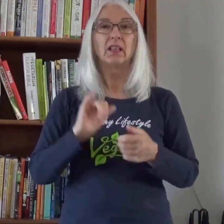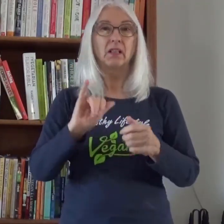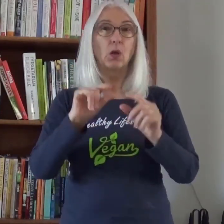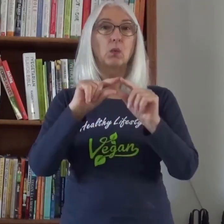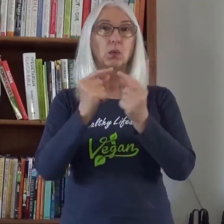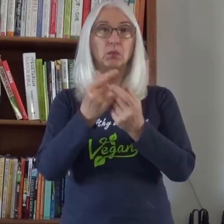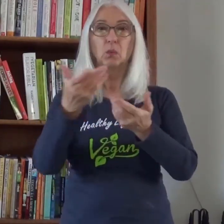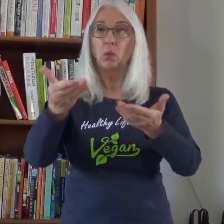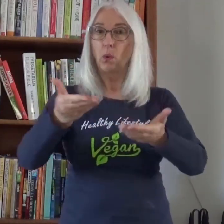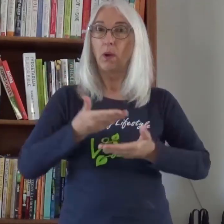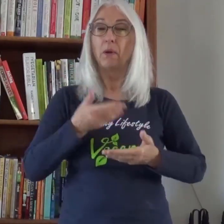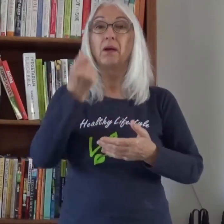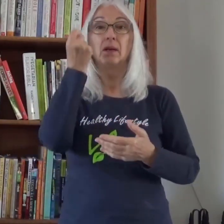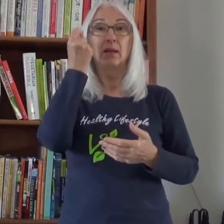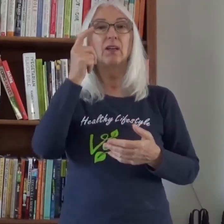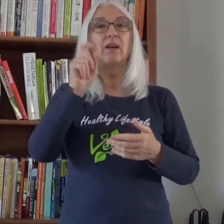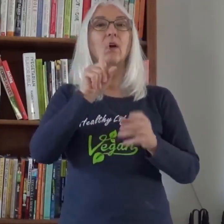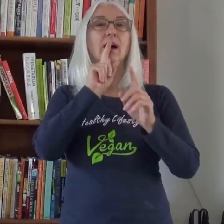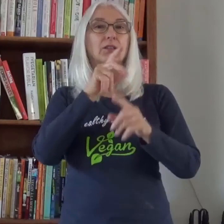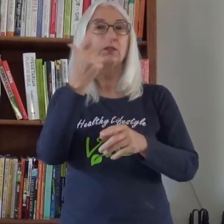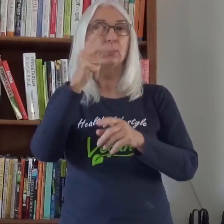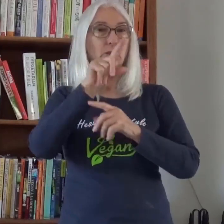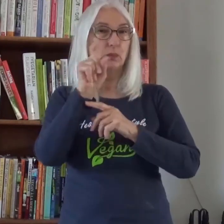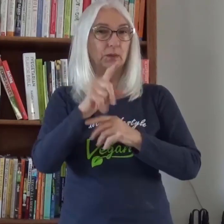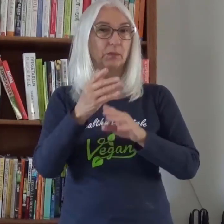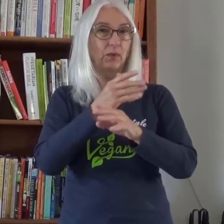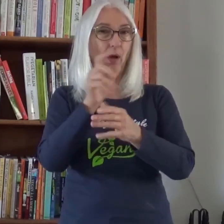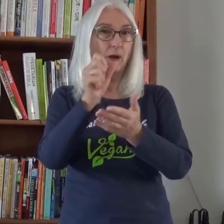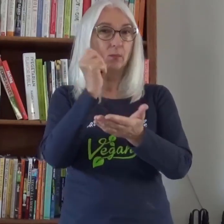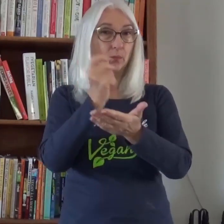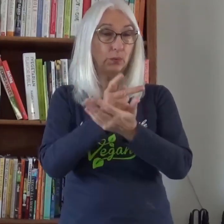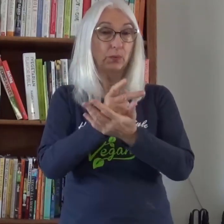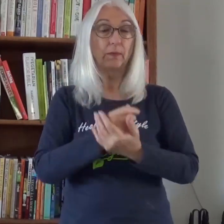The group is welcome, but you have to answer 3 questions before approved.